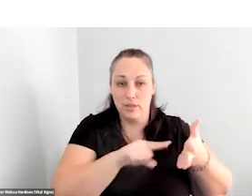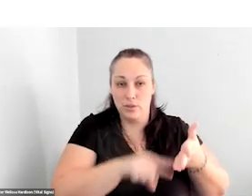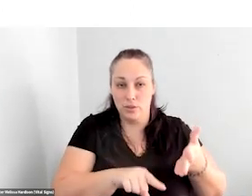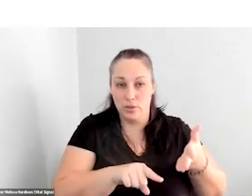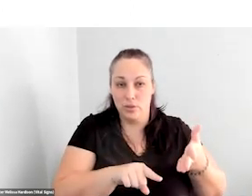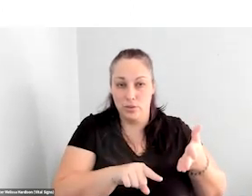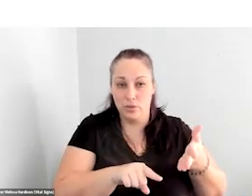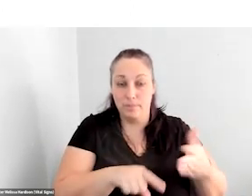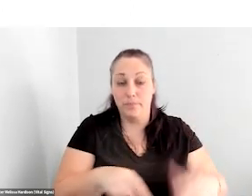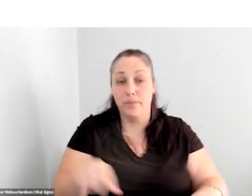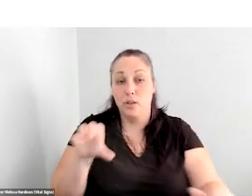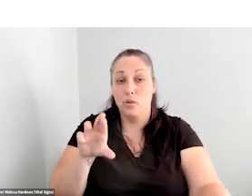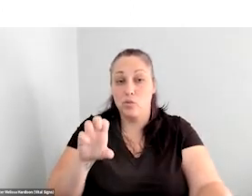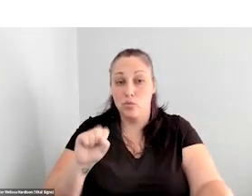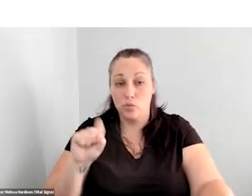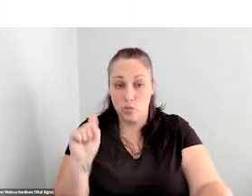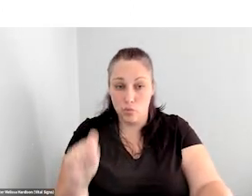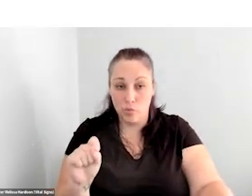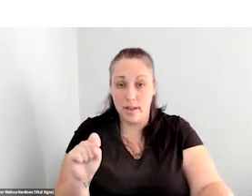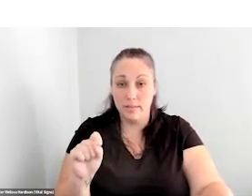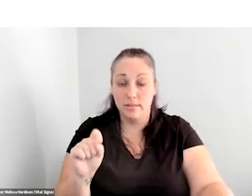and training to postdocs at active CREST centers.